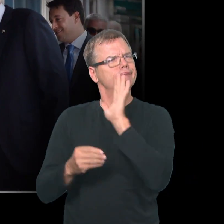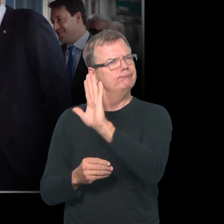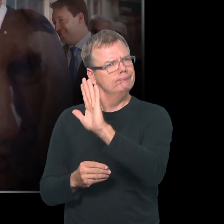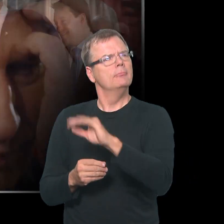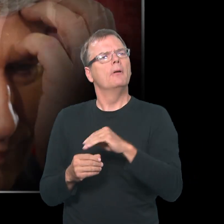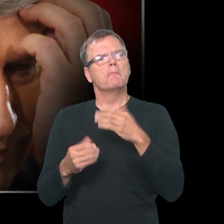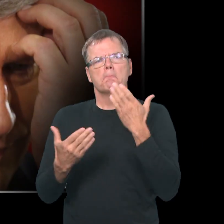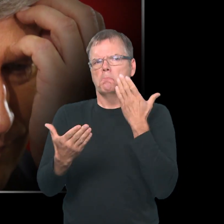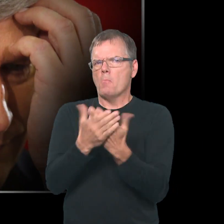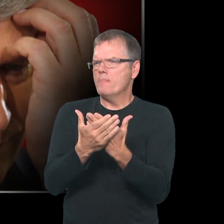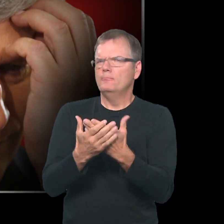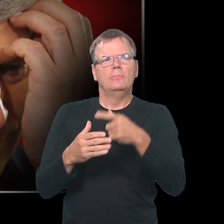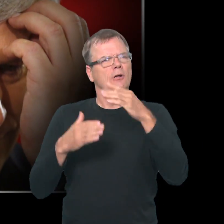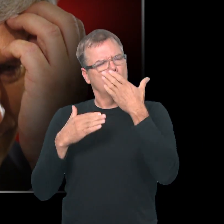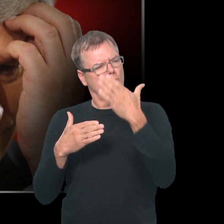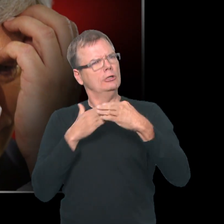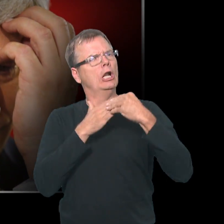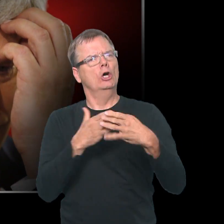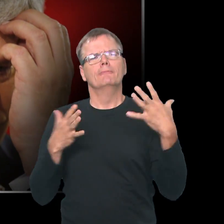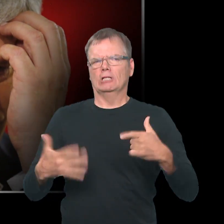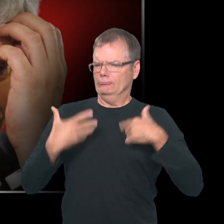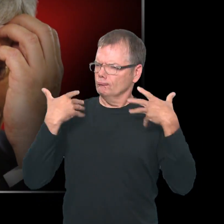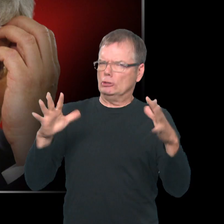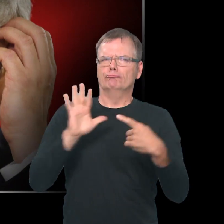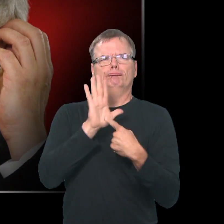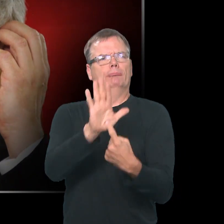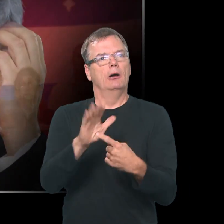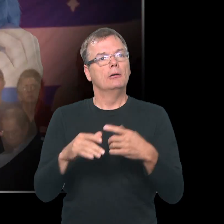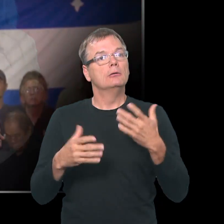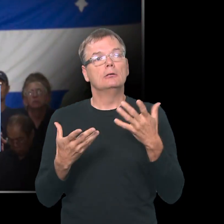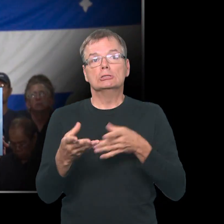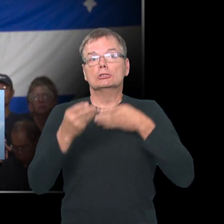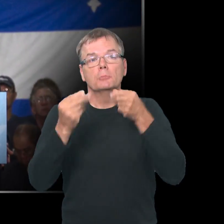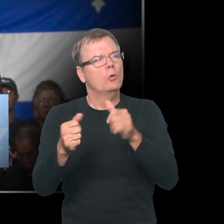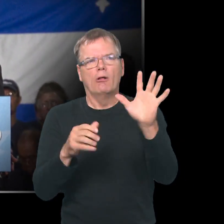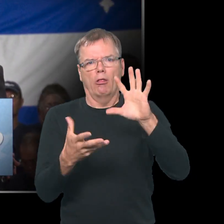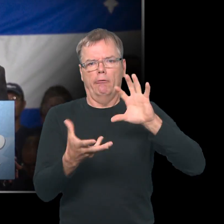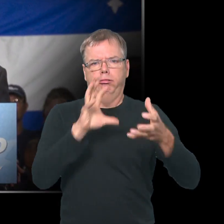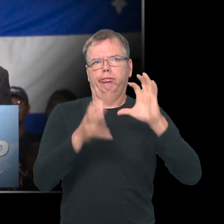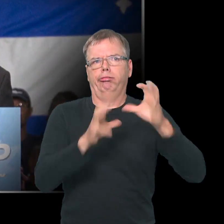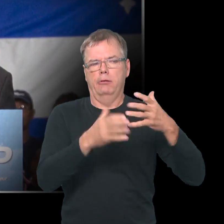that's been Stephen Harper's claim through this campaign, but it hasn't been a smooth ride